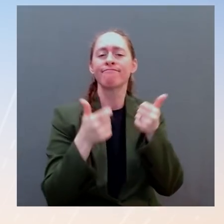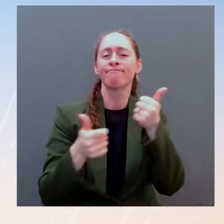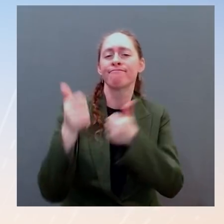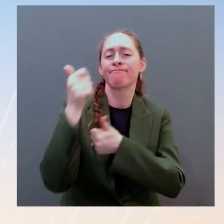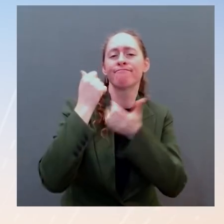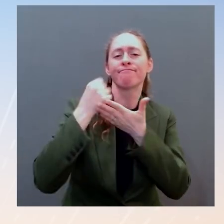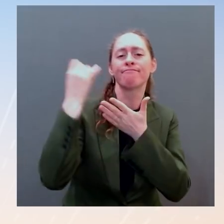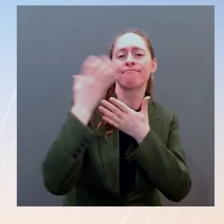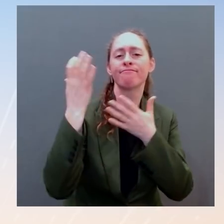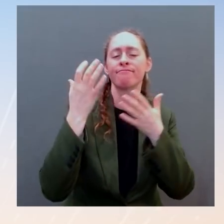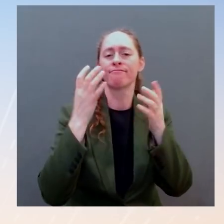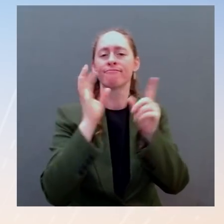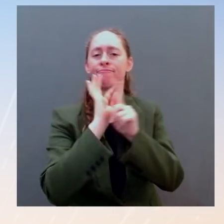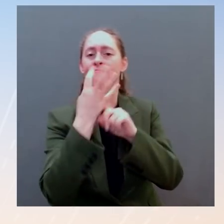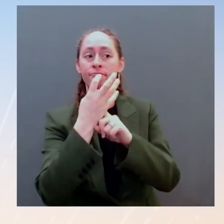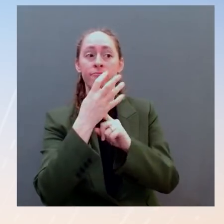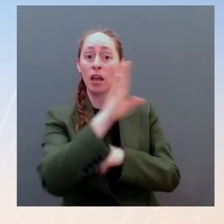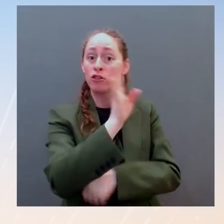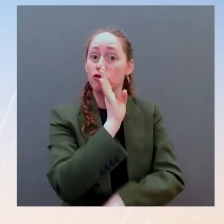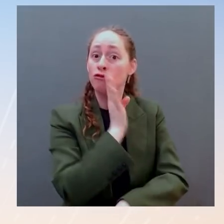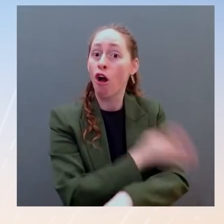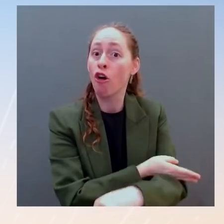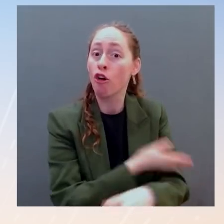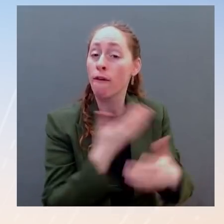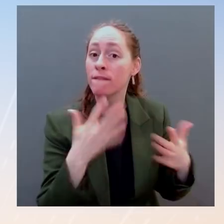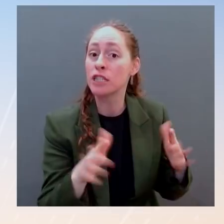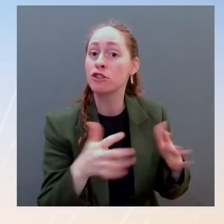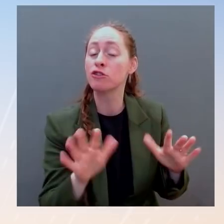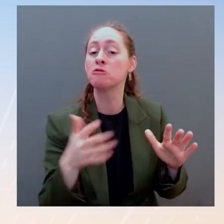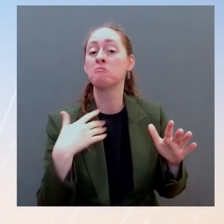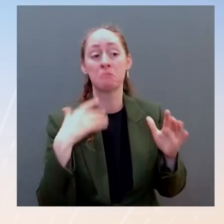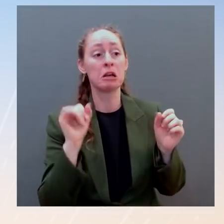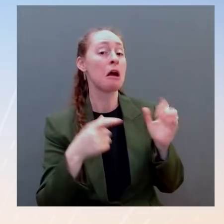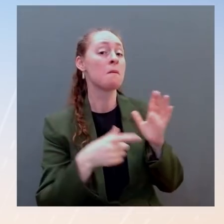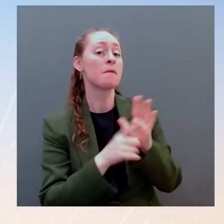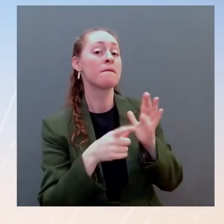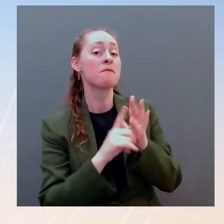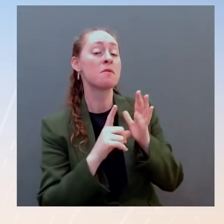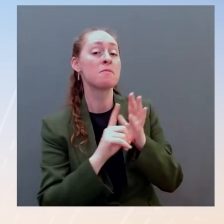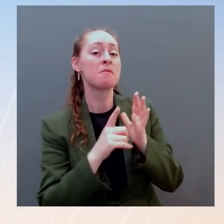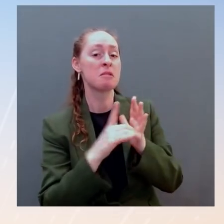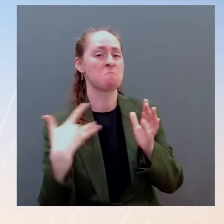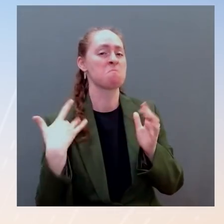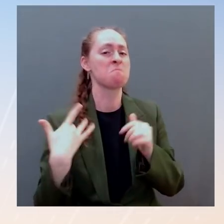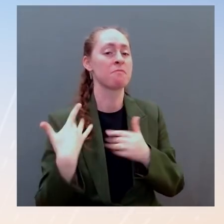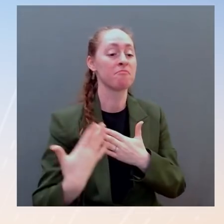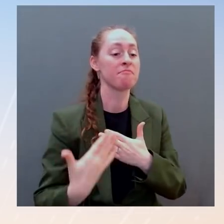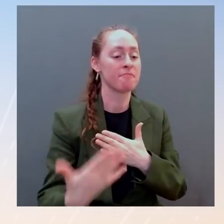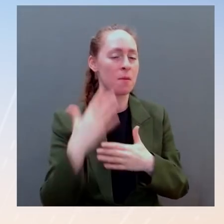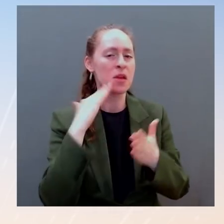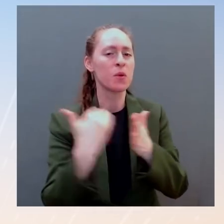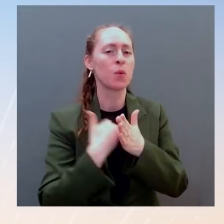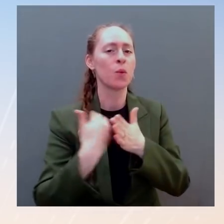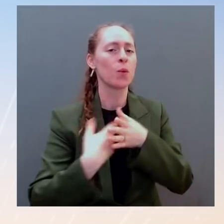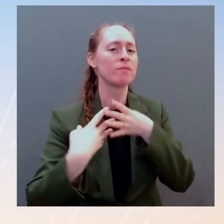because we're still reviewing. There's more we will likely do. Go ahead. The Press: Jen, on just the broader strategy of helping Ukraine,